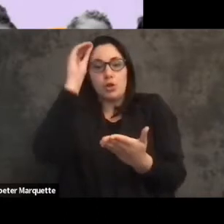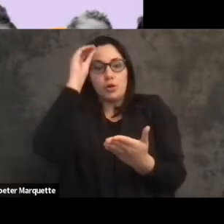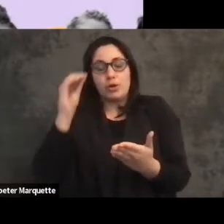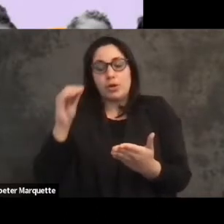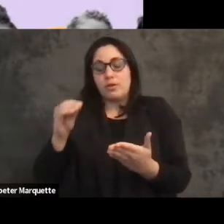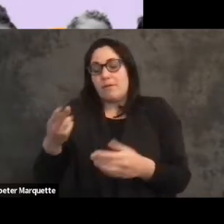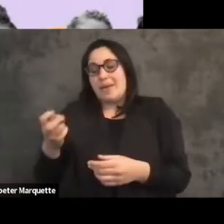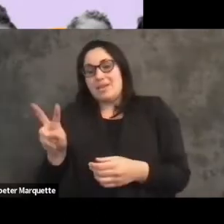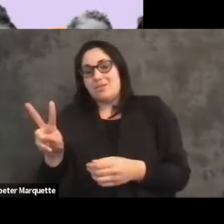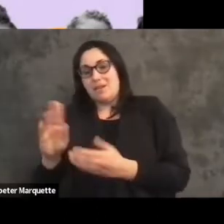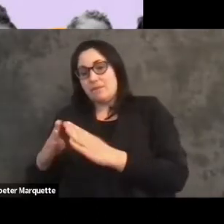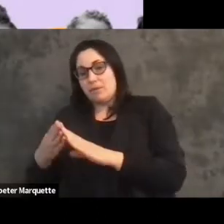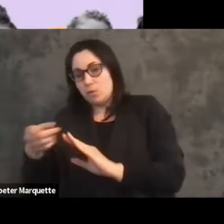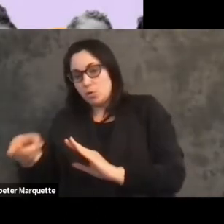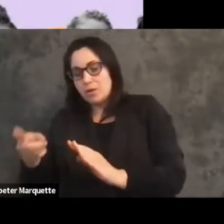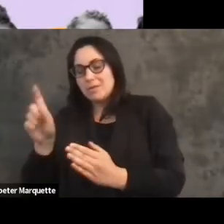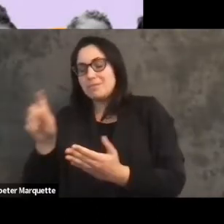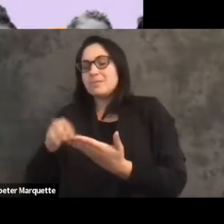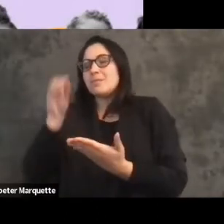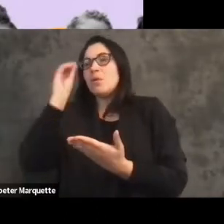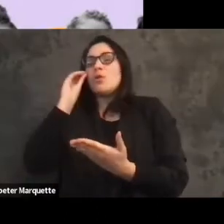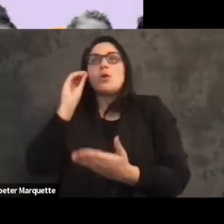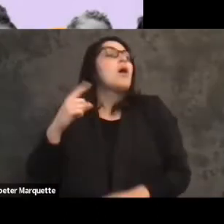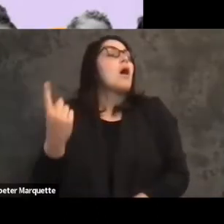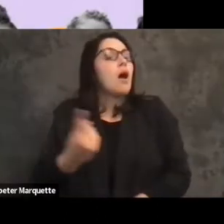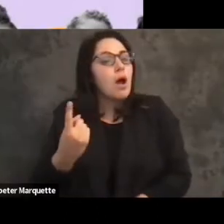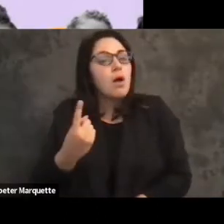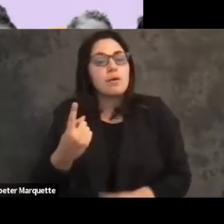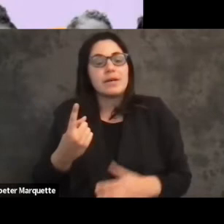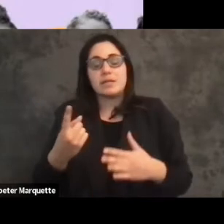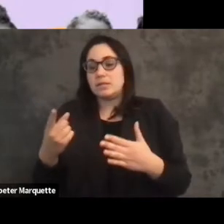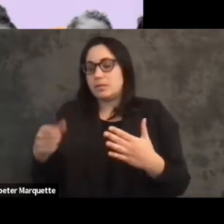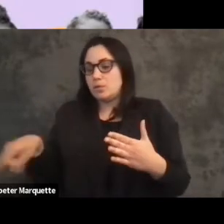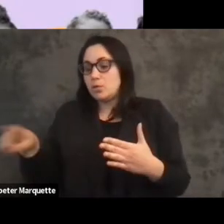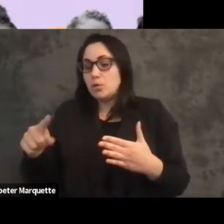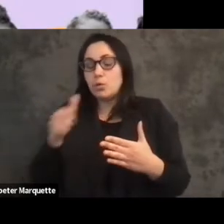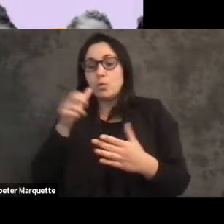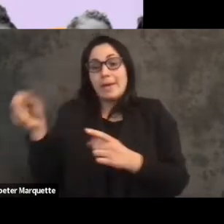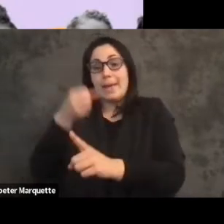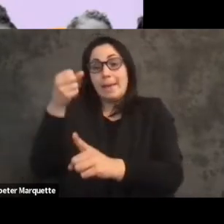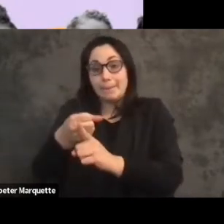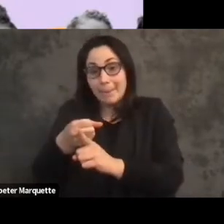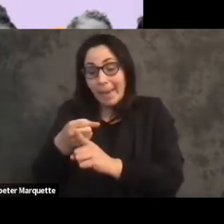public. It is critically important and I think one of the most important lessons of the HIV